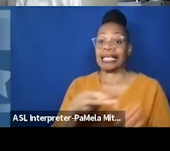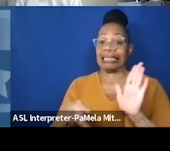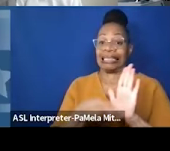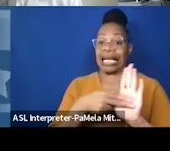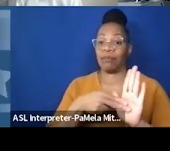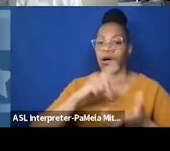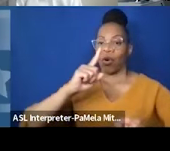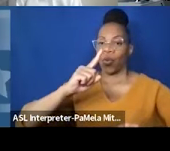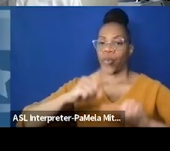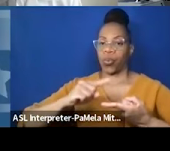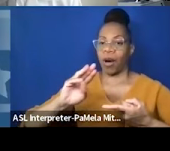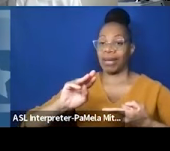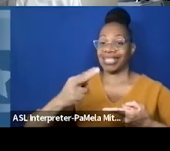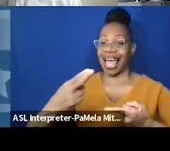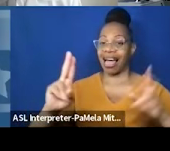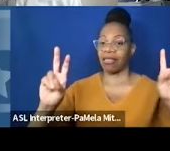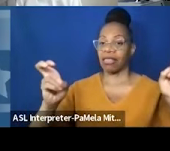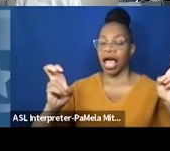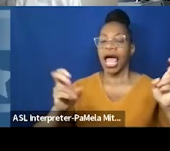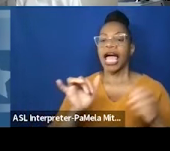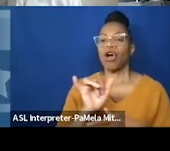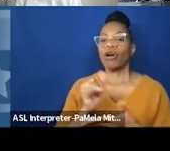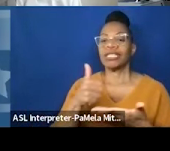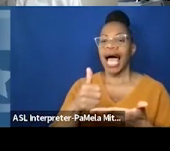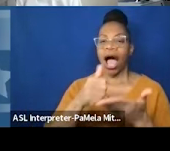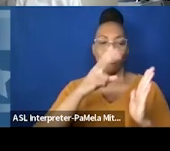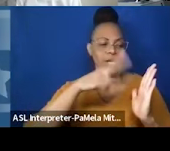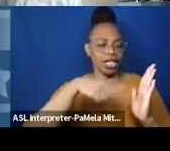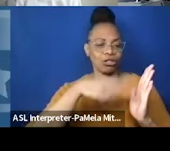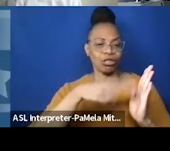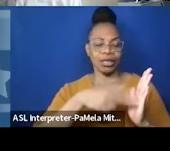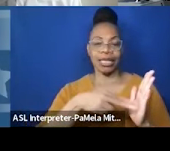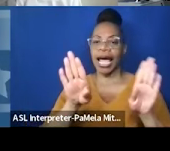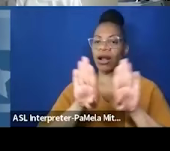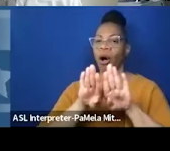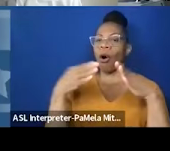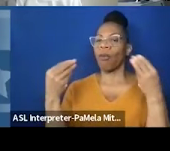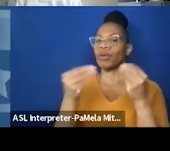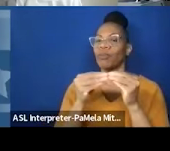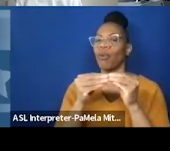increase psychological health literacy, and opening doors to access to care for service members,